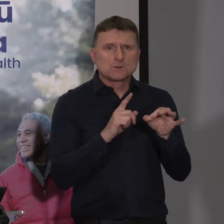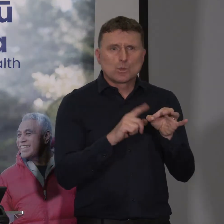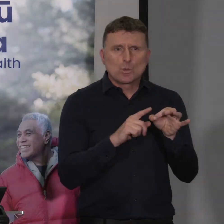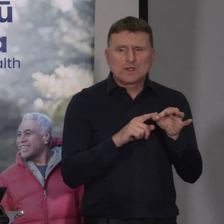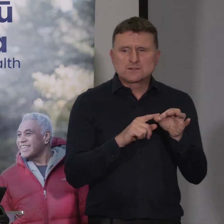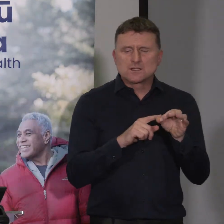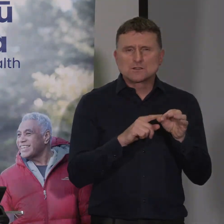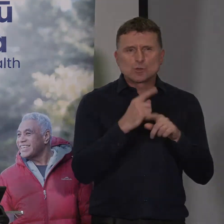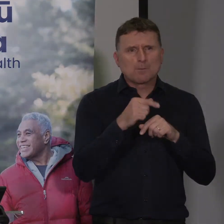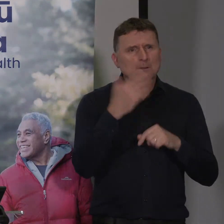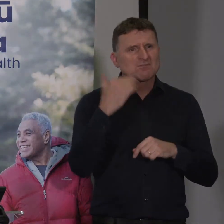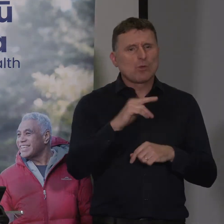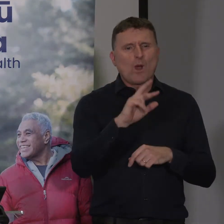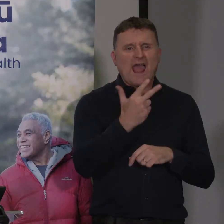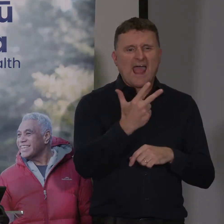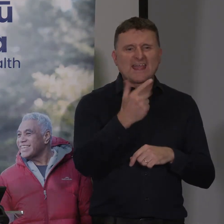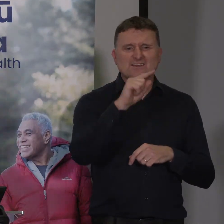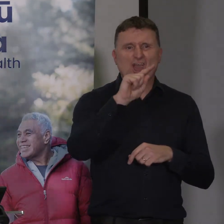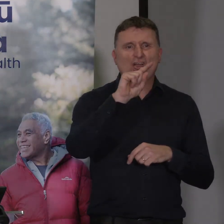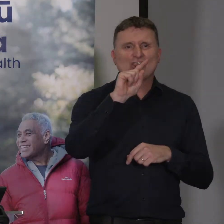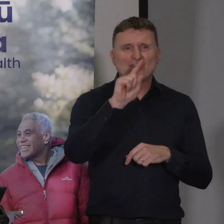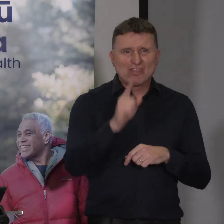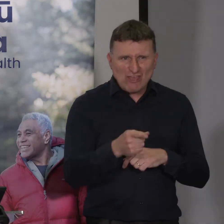With 8000 acute cases, in